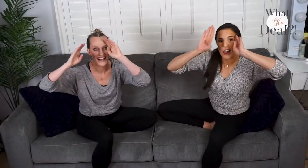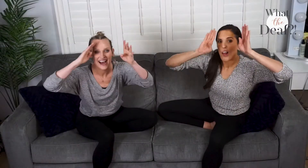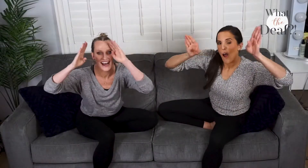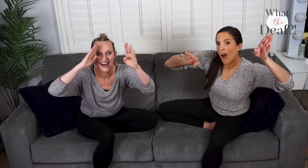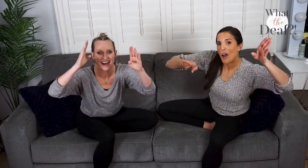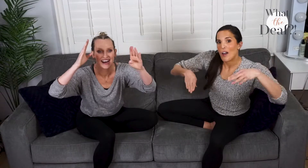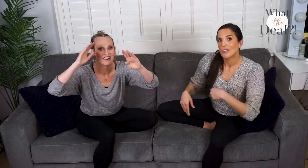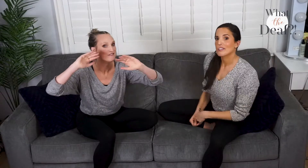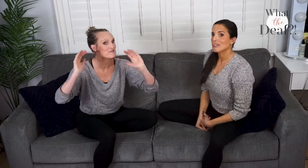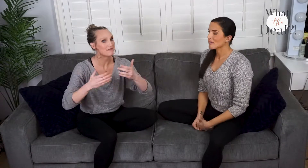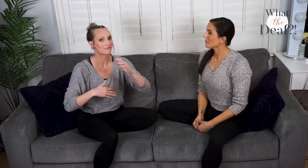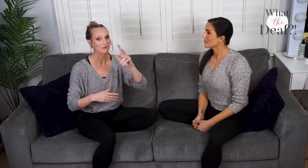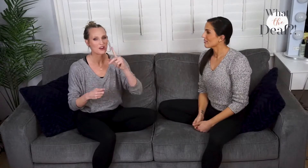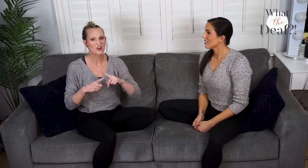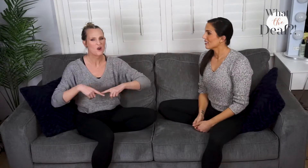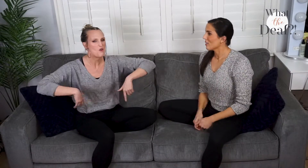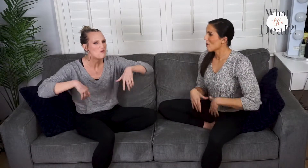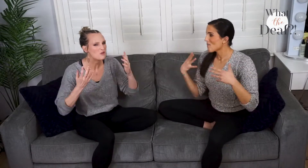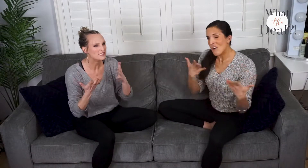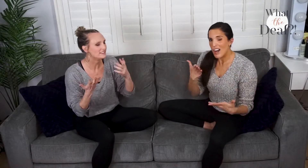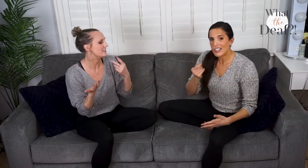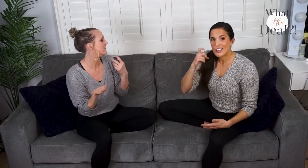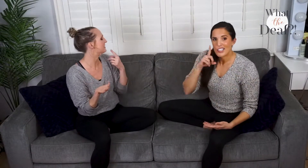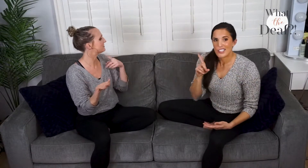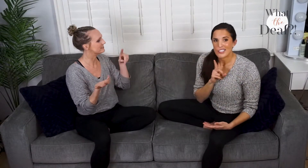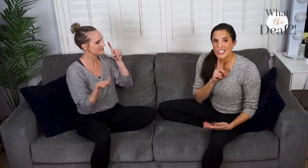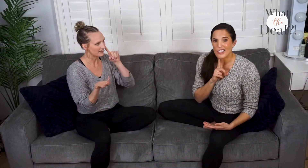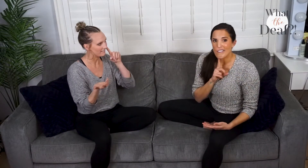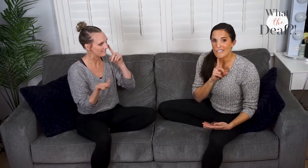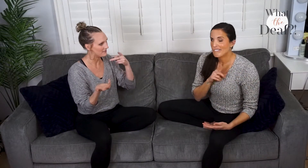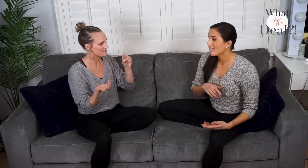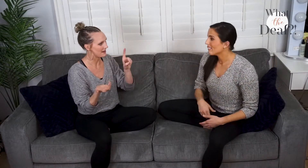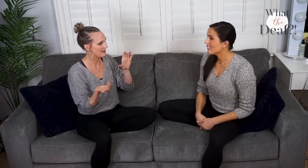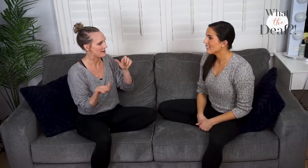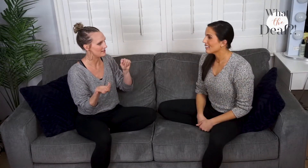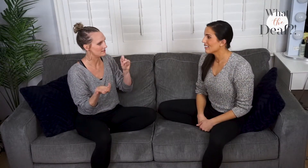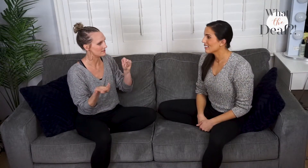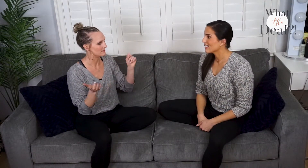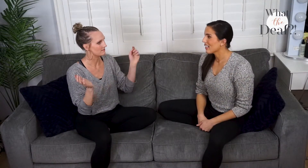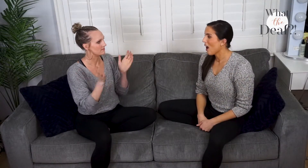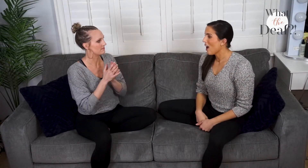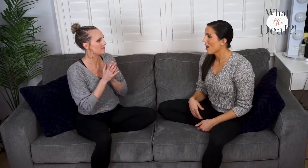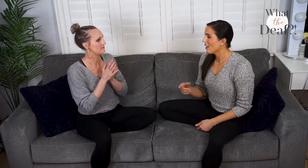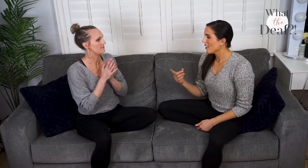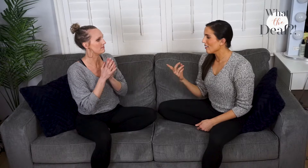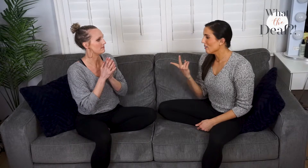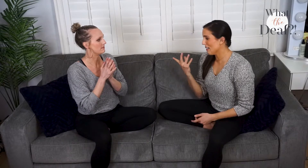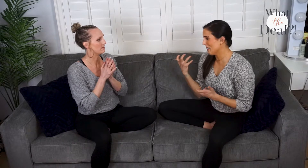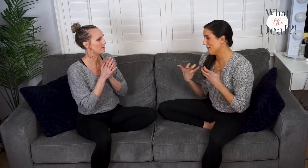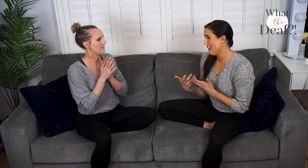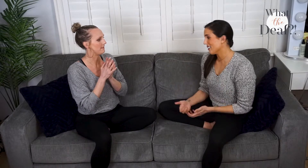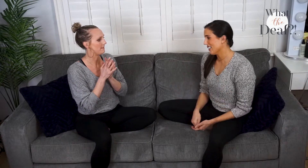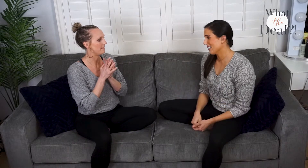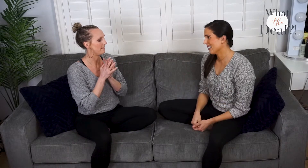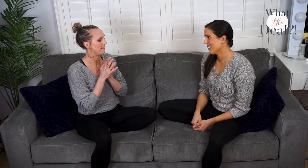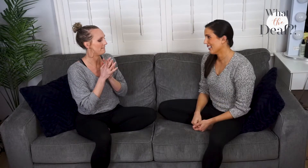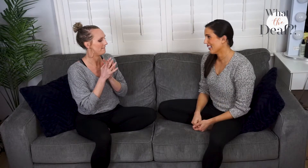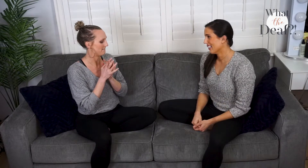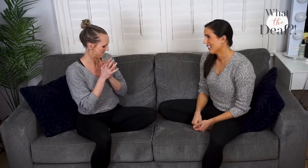Hello. - Hi. Welcome back to What the Deaf?! podcast. What the Deaf?! Okay, Carly, our outfits are matching.